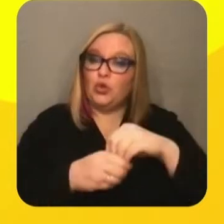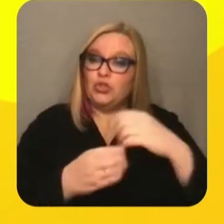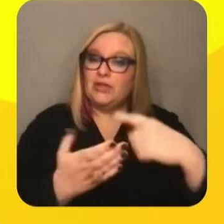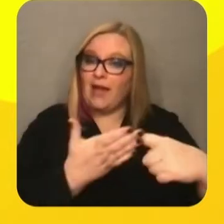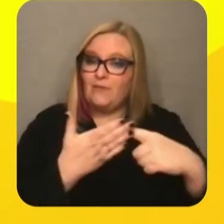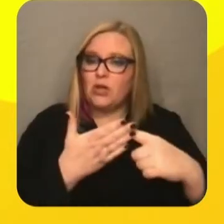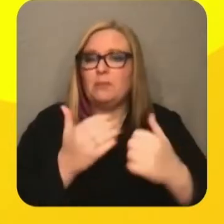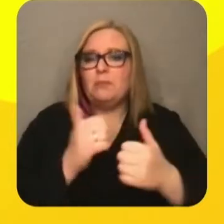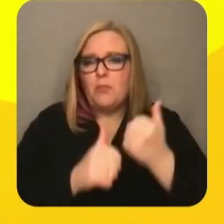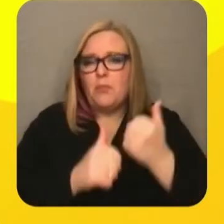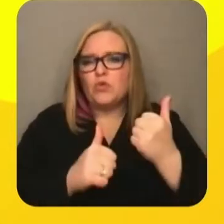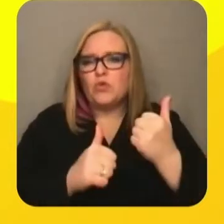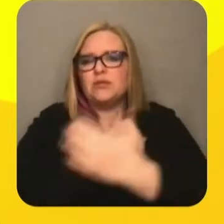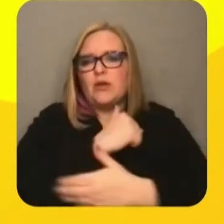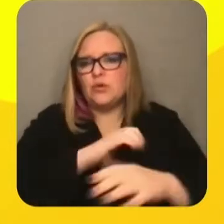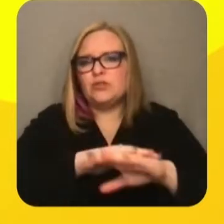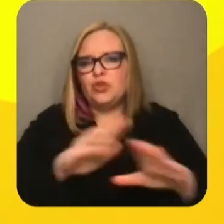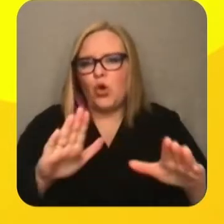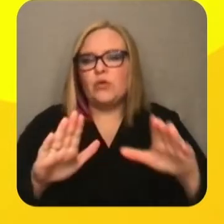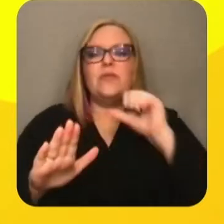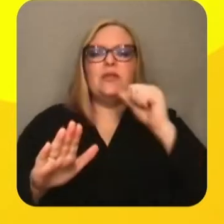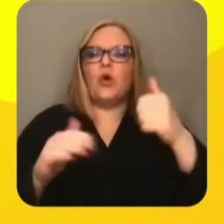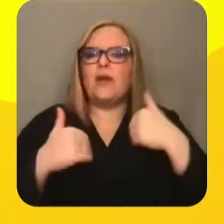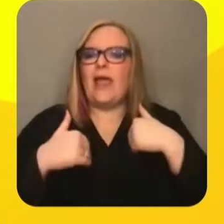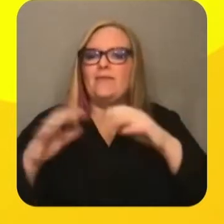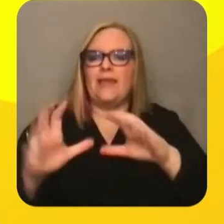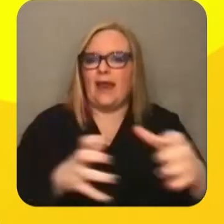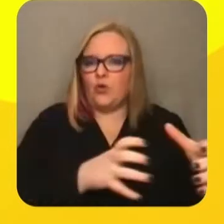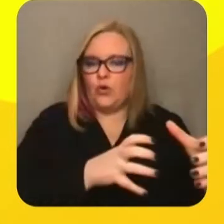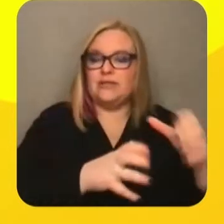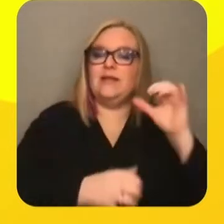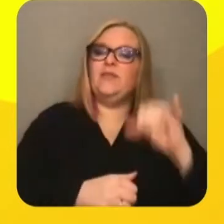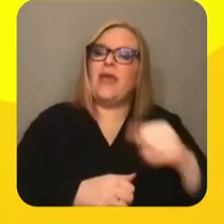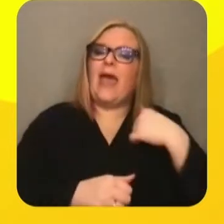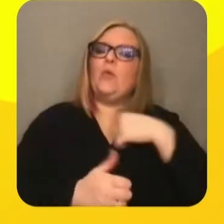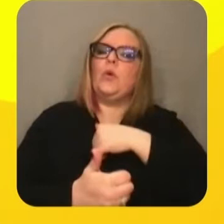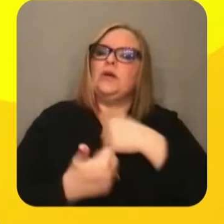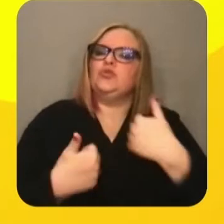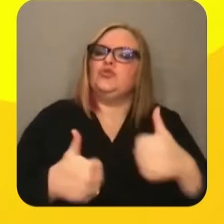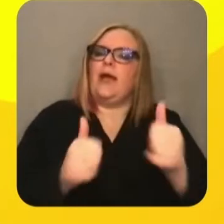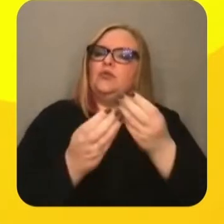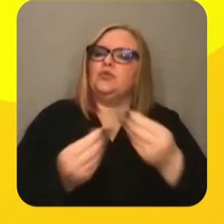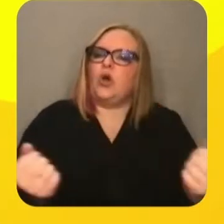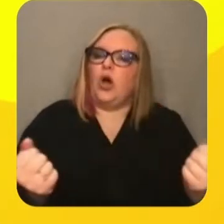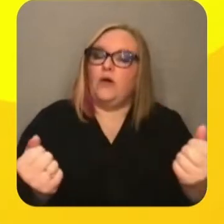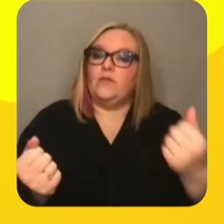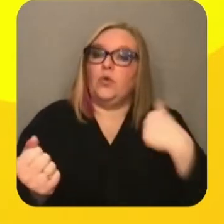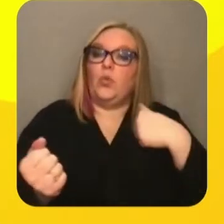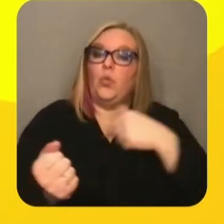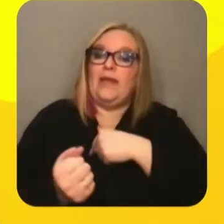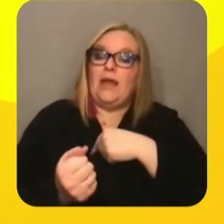then they don't have good categorization. And so that's what we're trying to solve. And we're pretty much wrapped up with the main portion of the research.